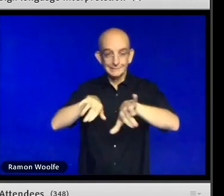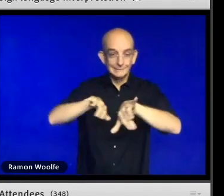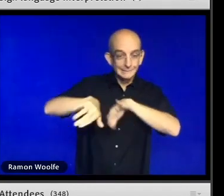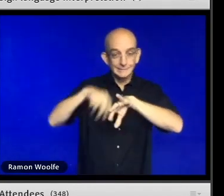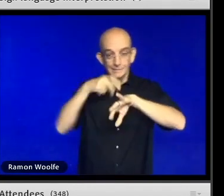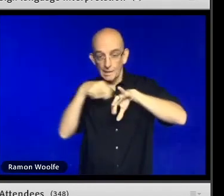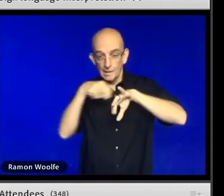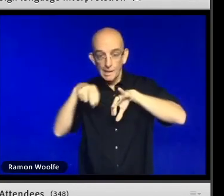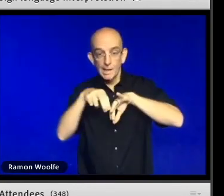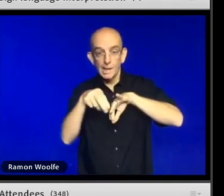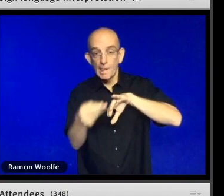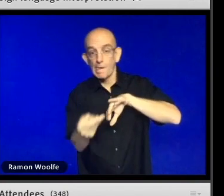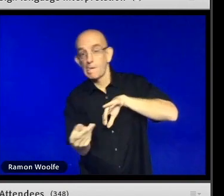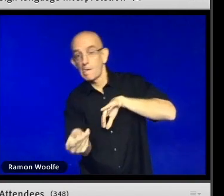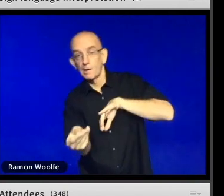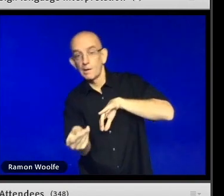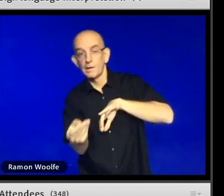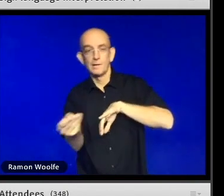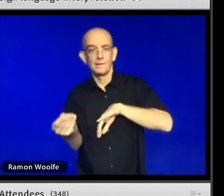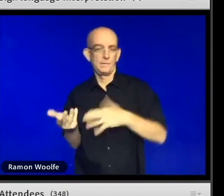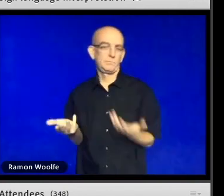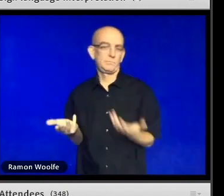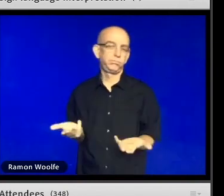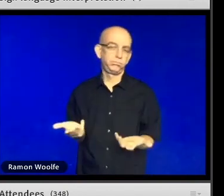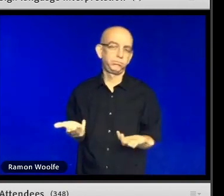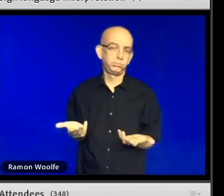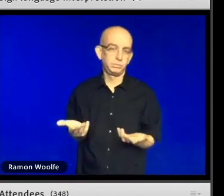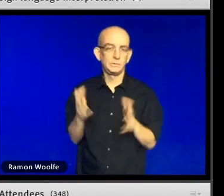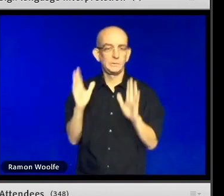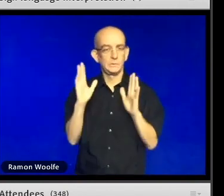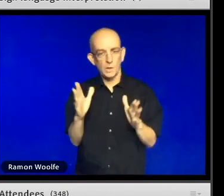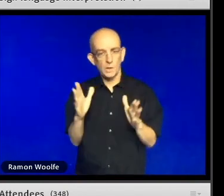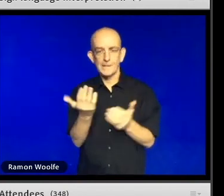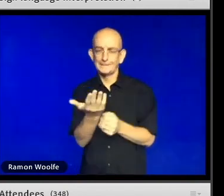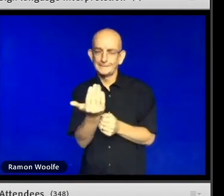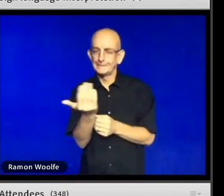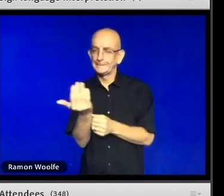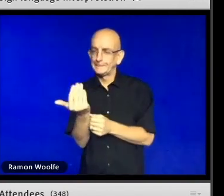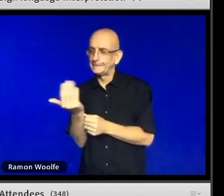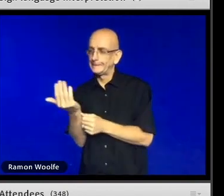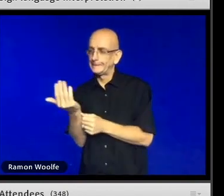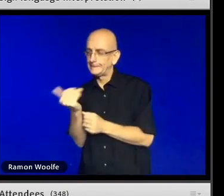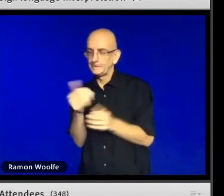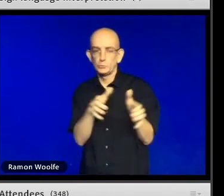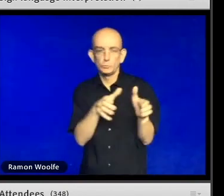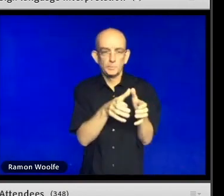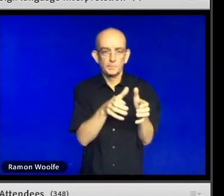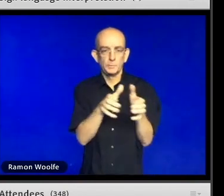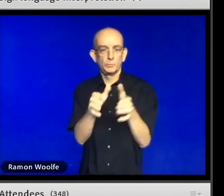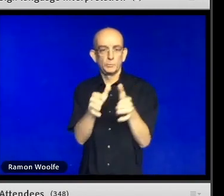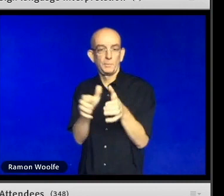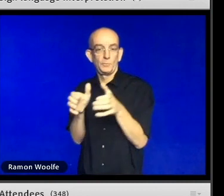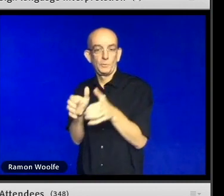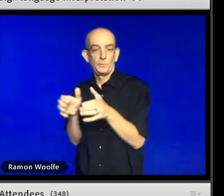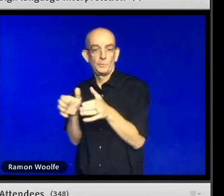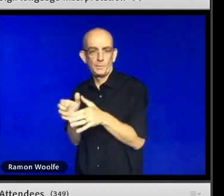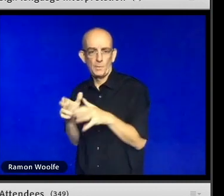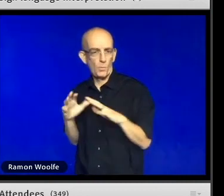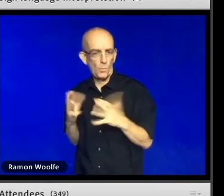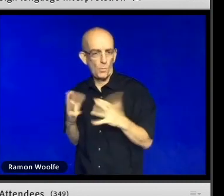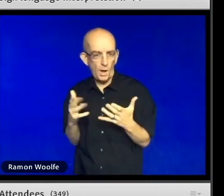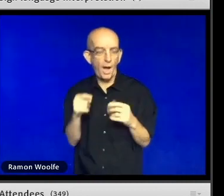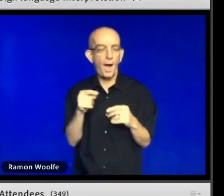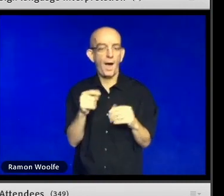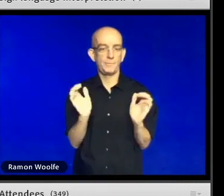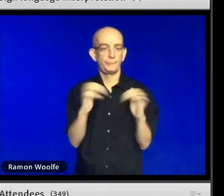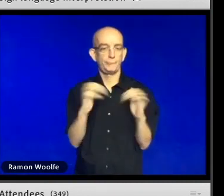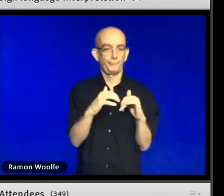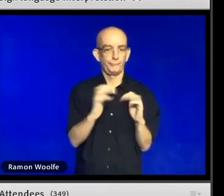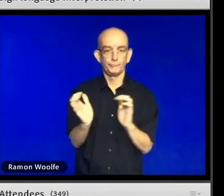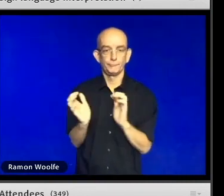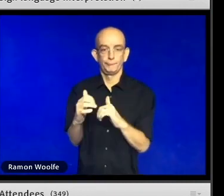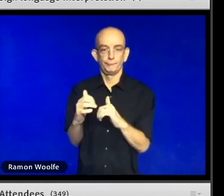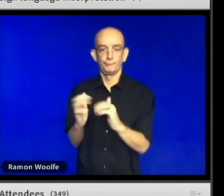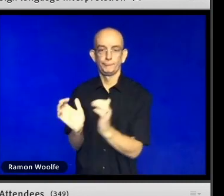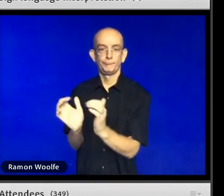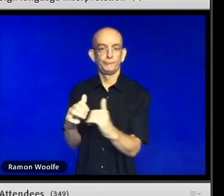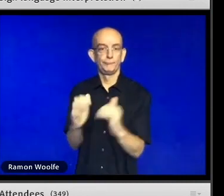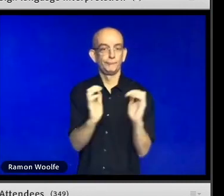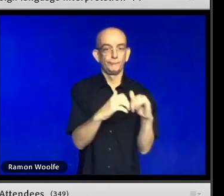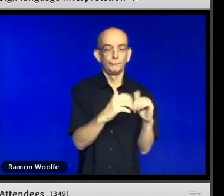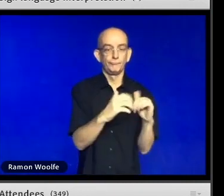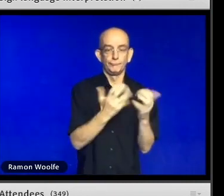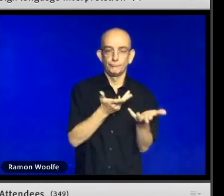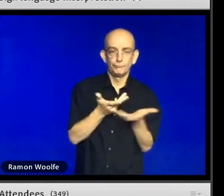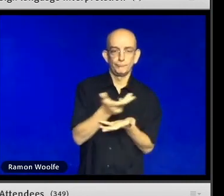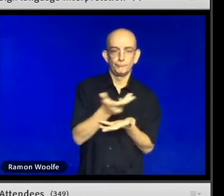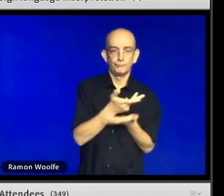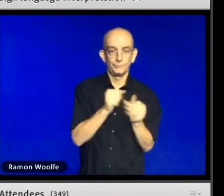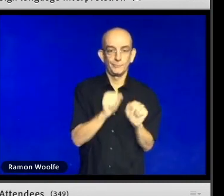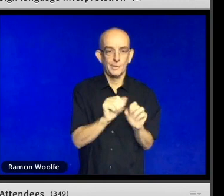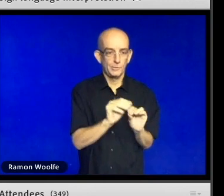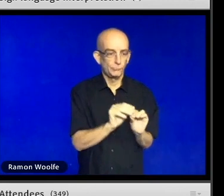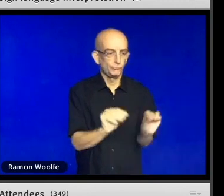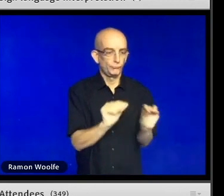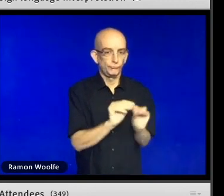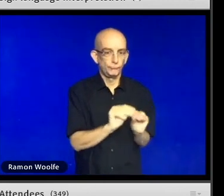now, but I think a great one for follow up indeed. So thank you for that.